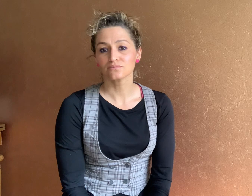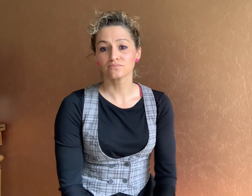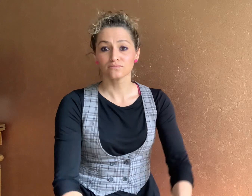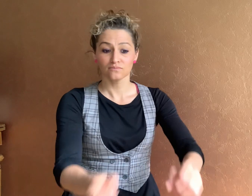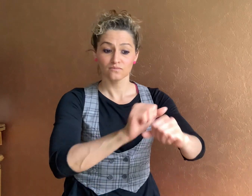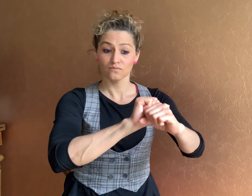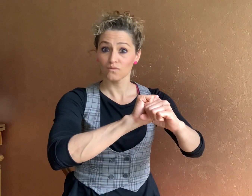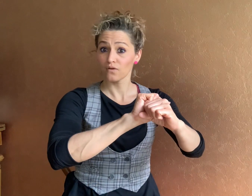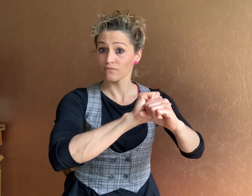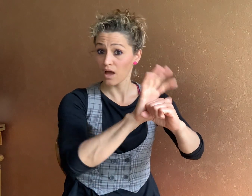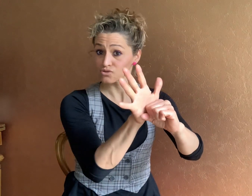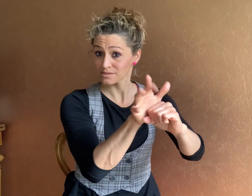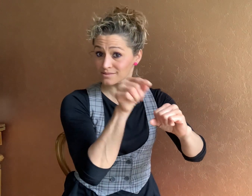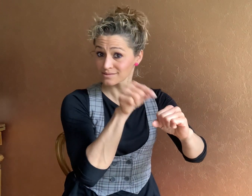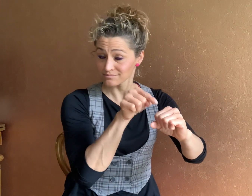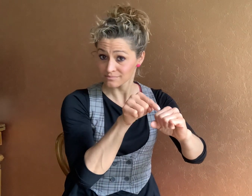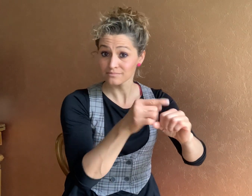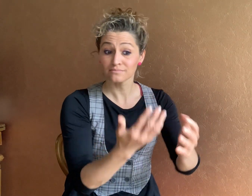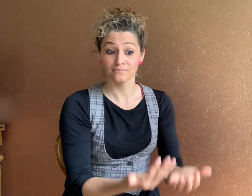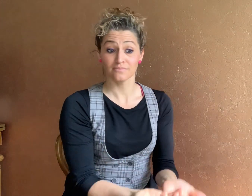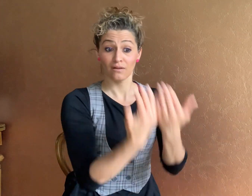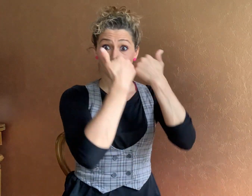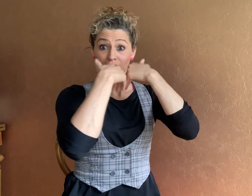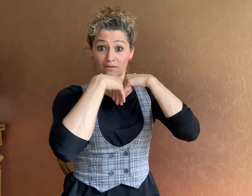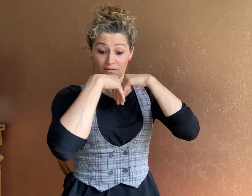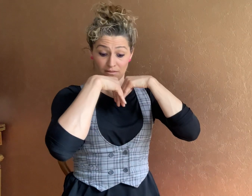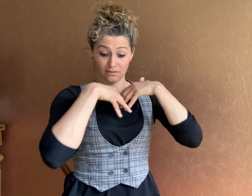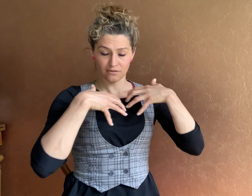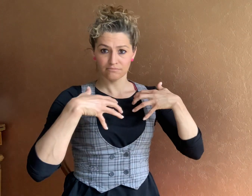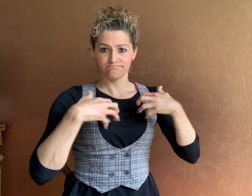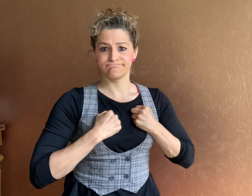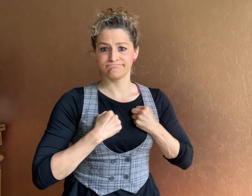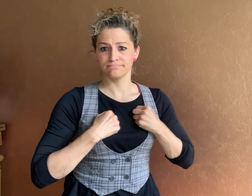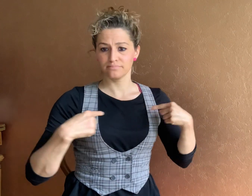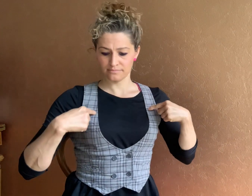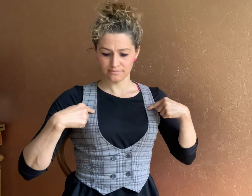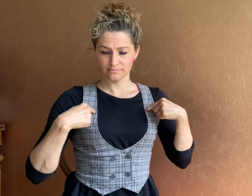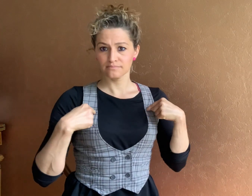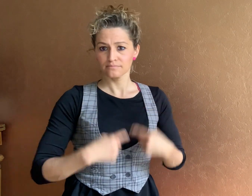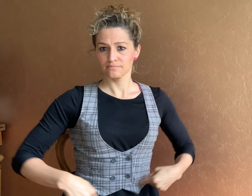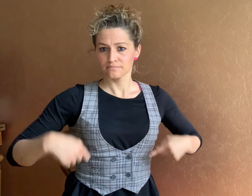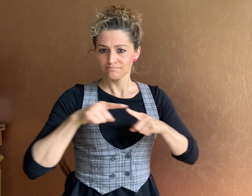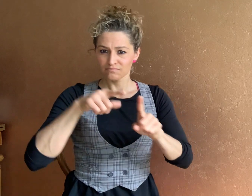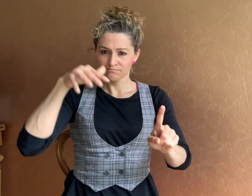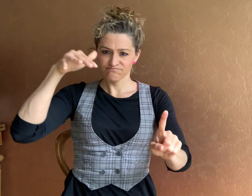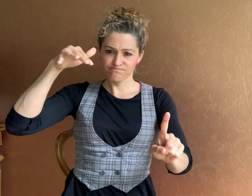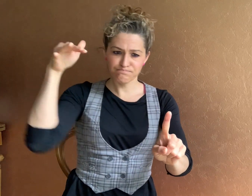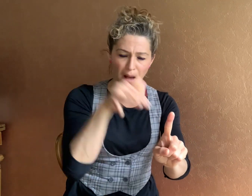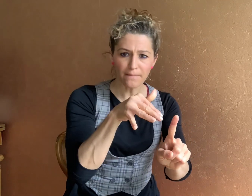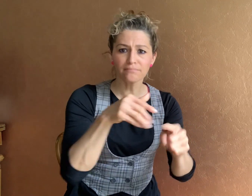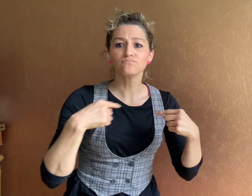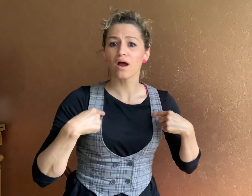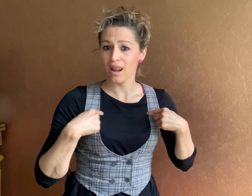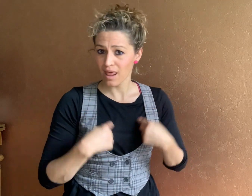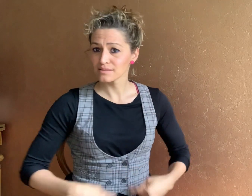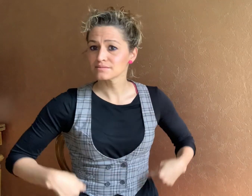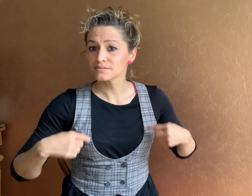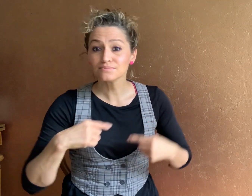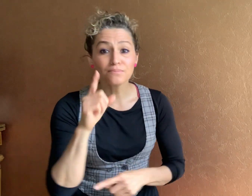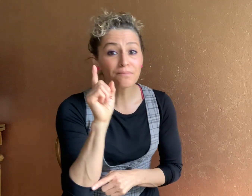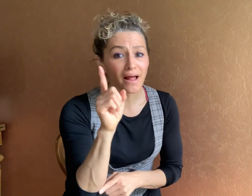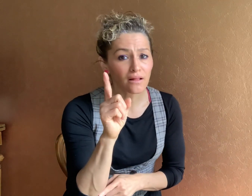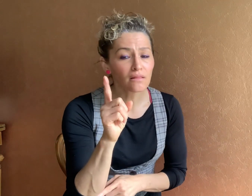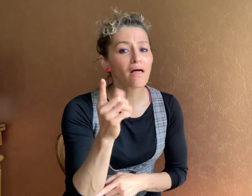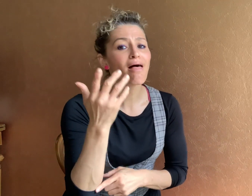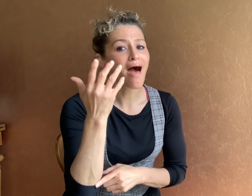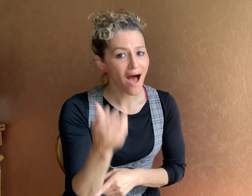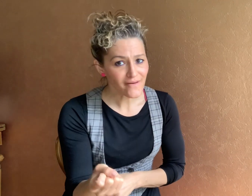The coronavirus destroys the lungs but damage is also found